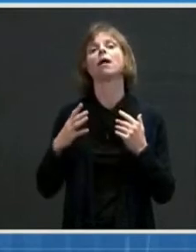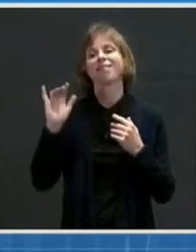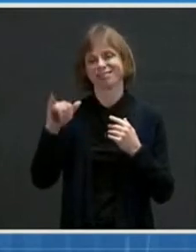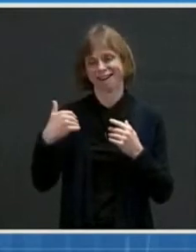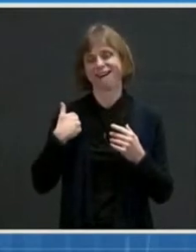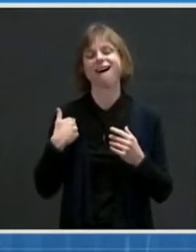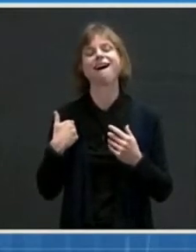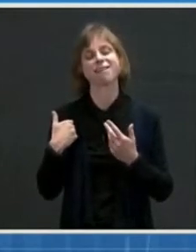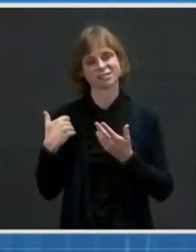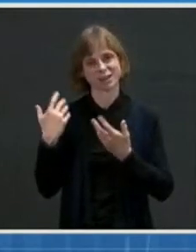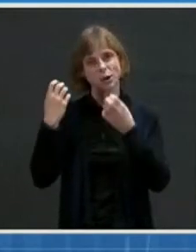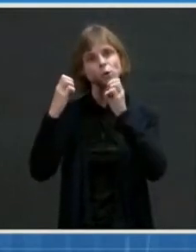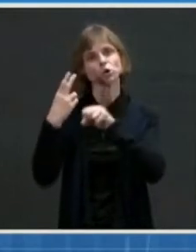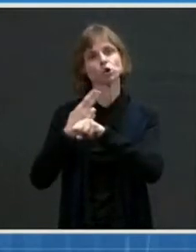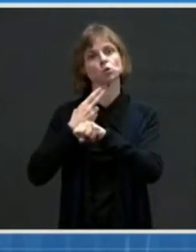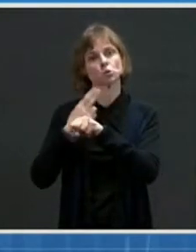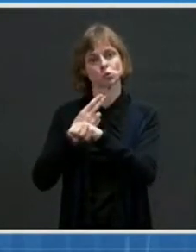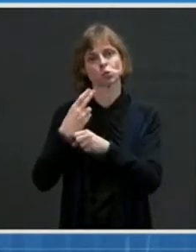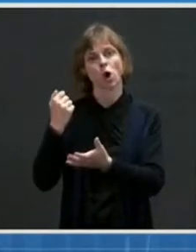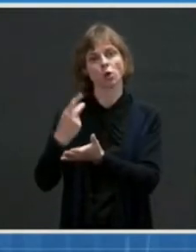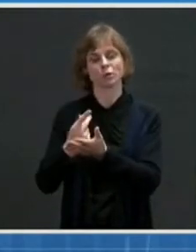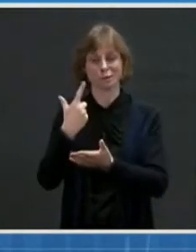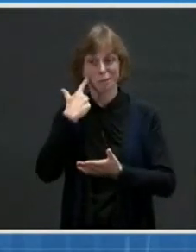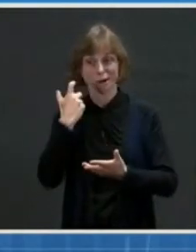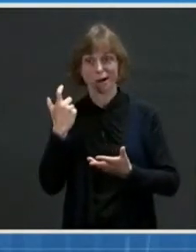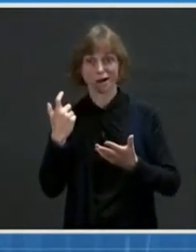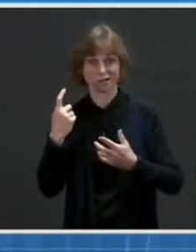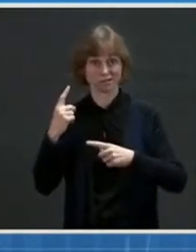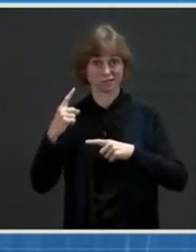WHICH IS ALSO EARNED AN